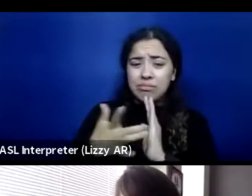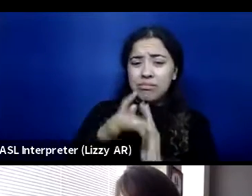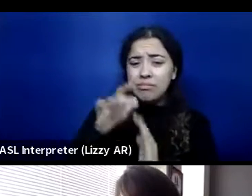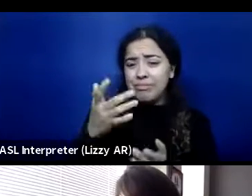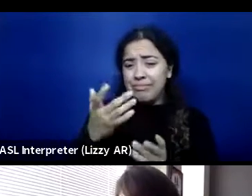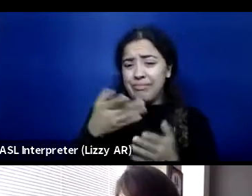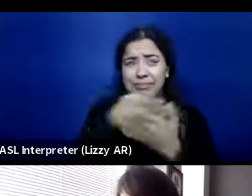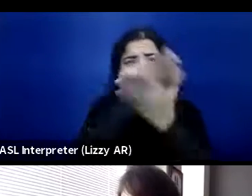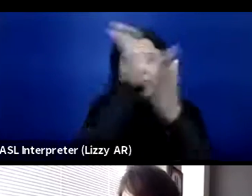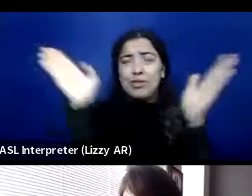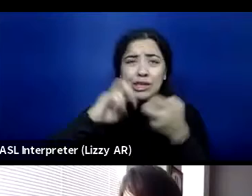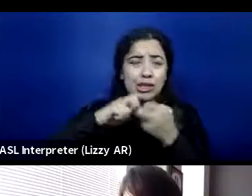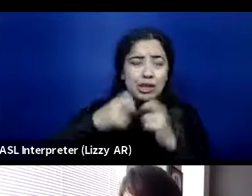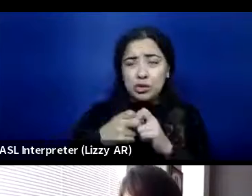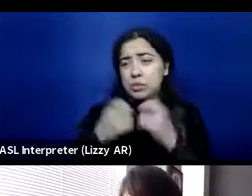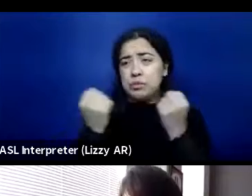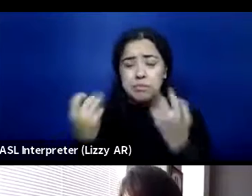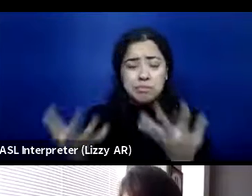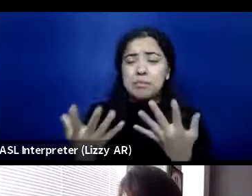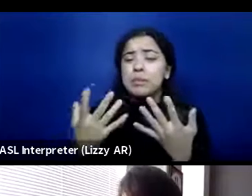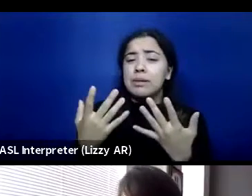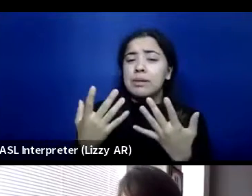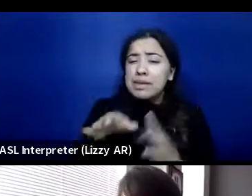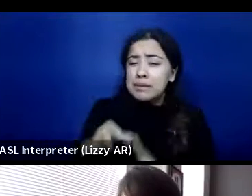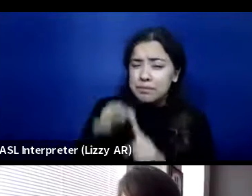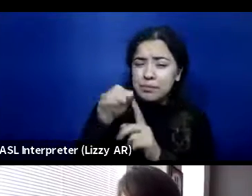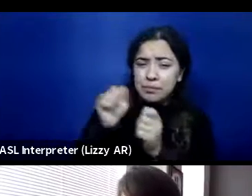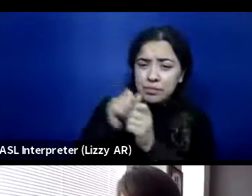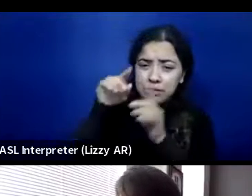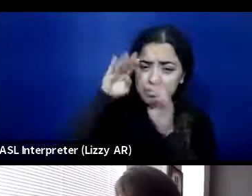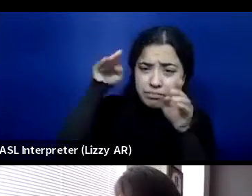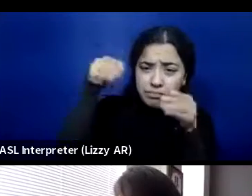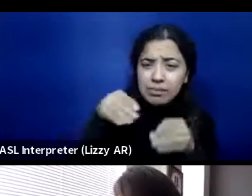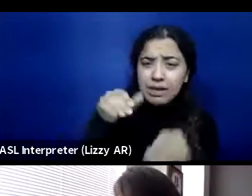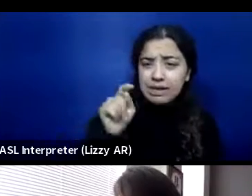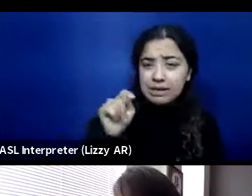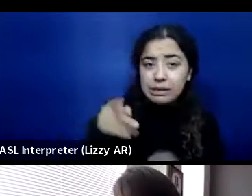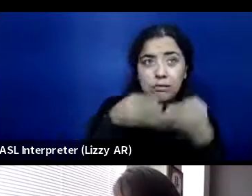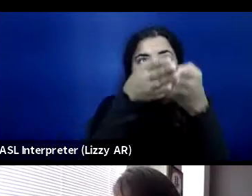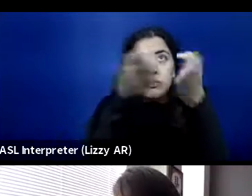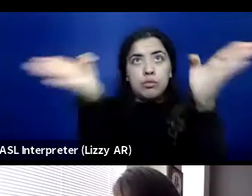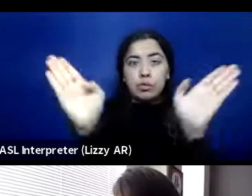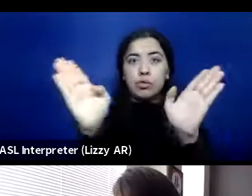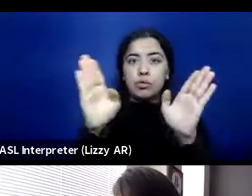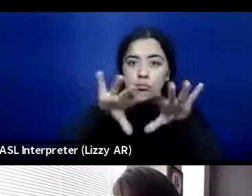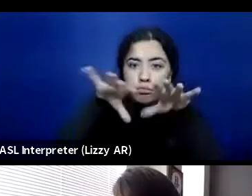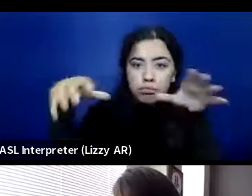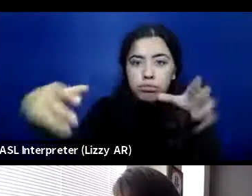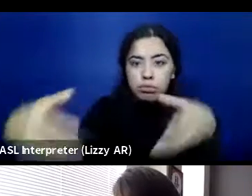have been some of your greatest accomplishments? Great question, Debra. Thank you.